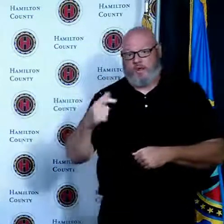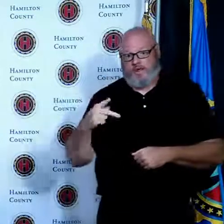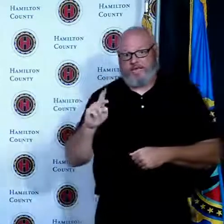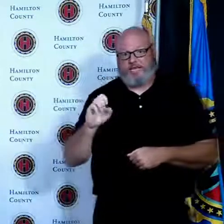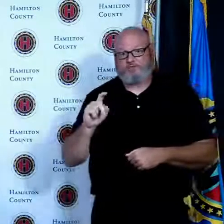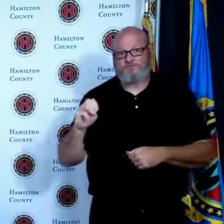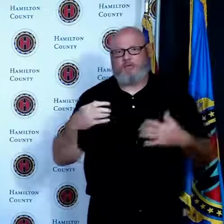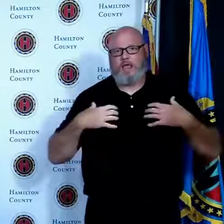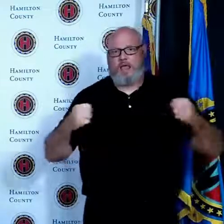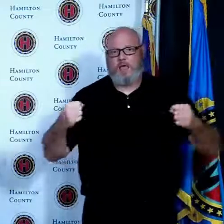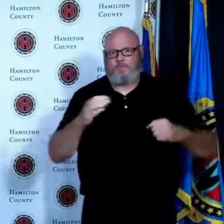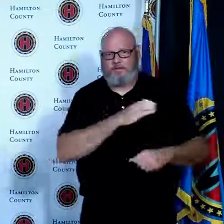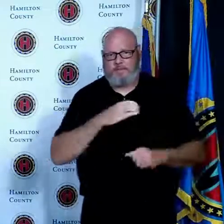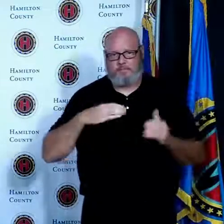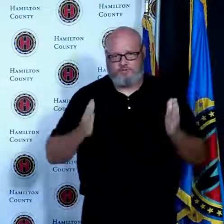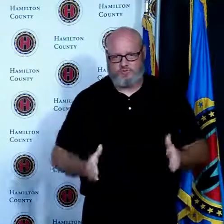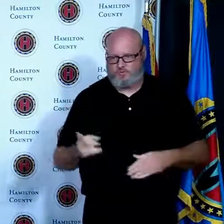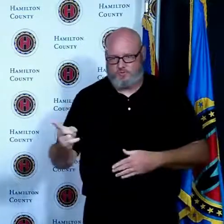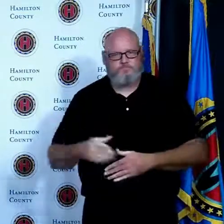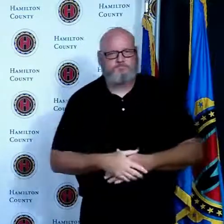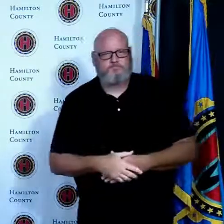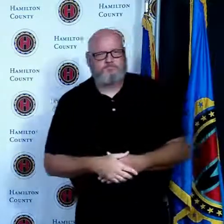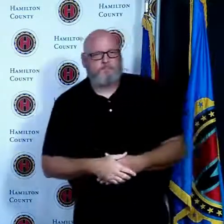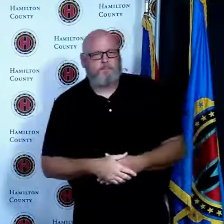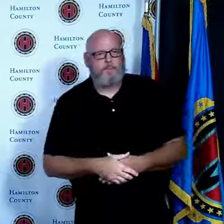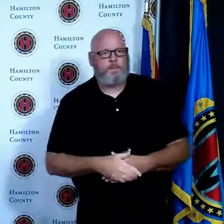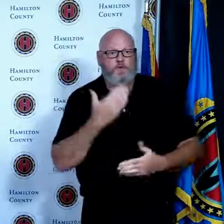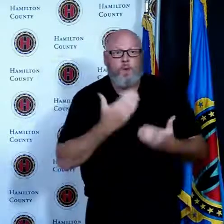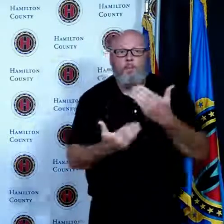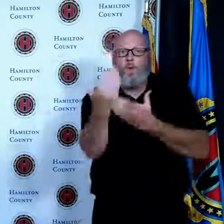thank you Commissioner and good morning everyone so I'm standing here today and